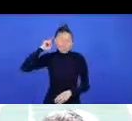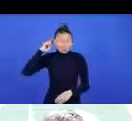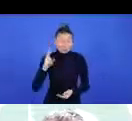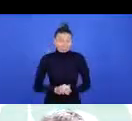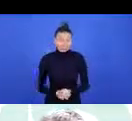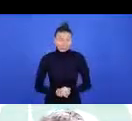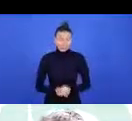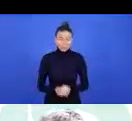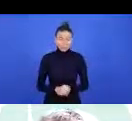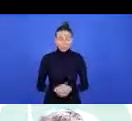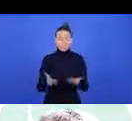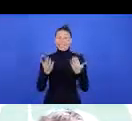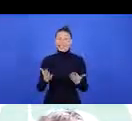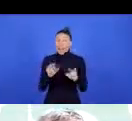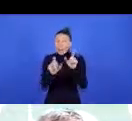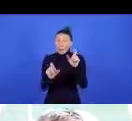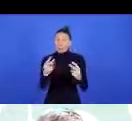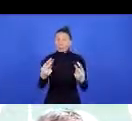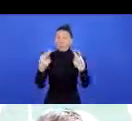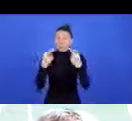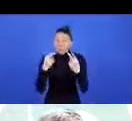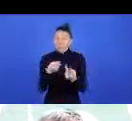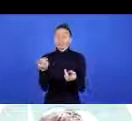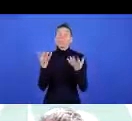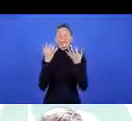going through cochlear implantation.